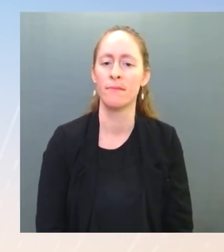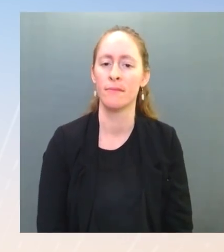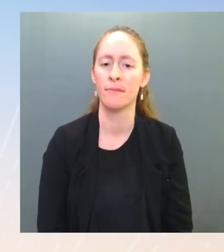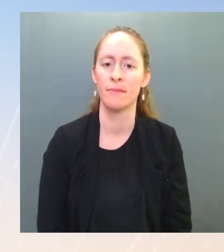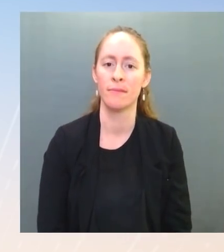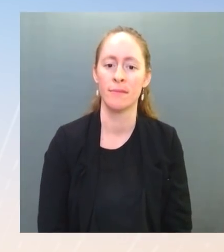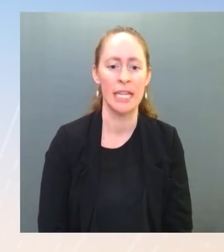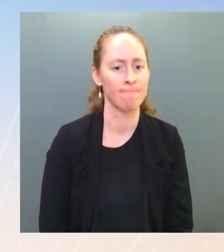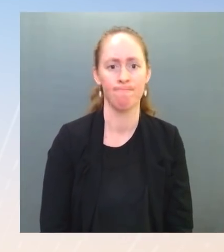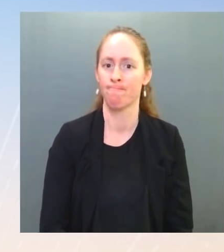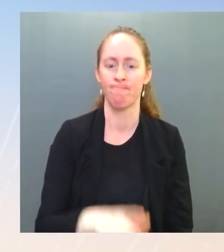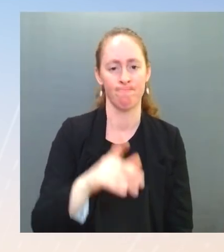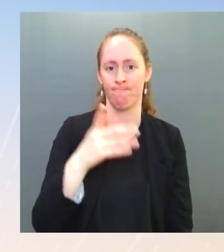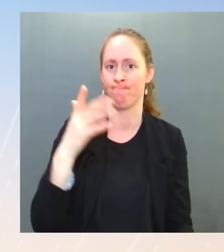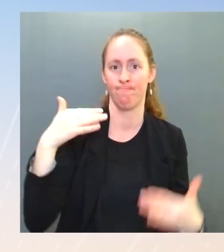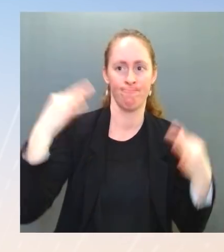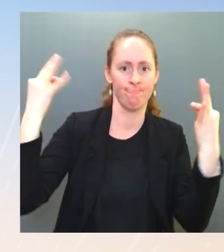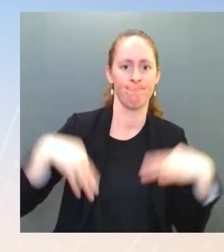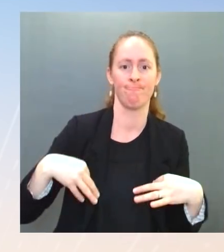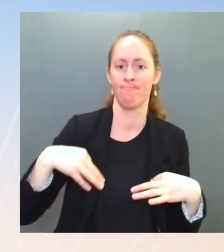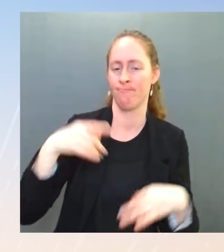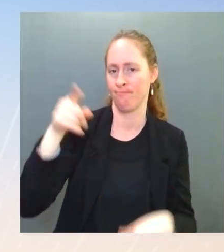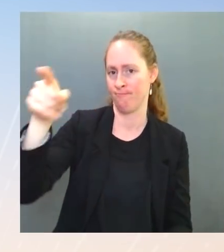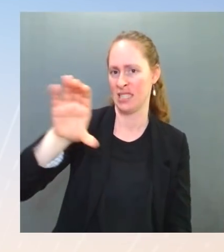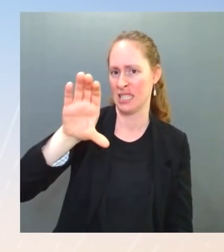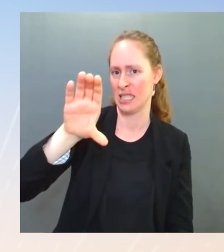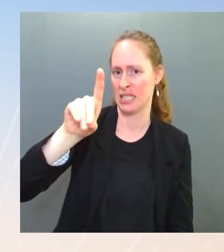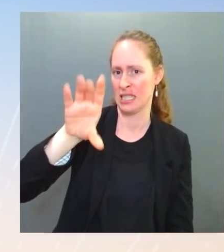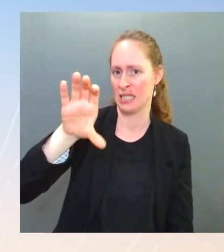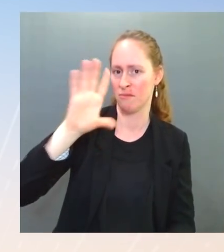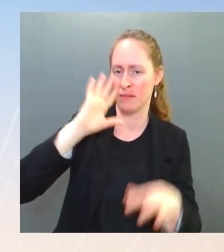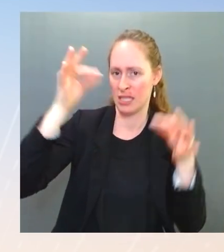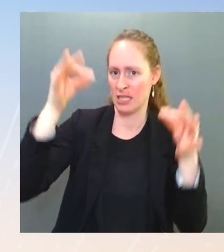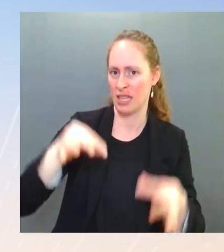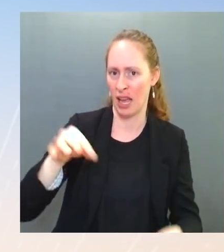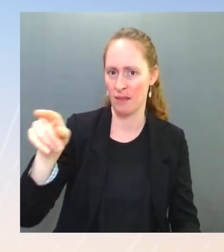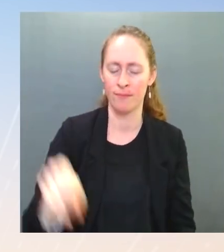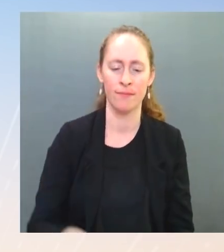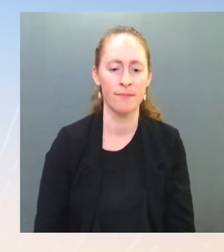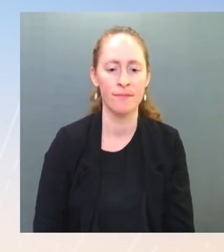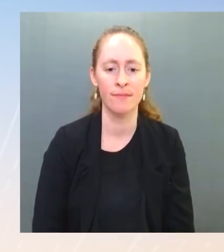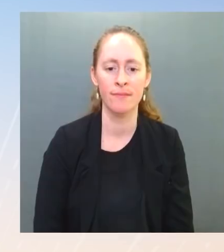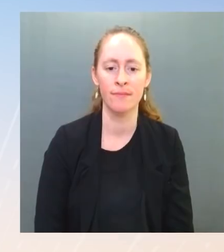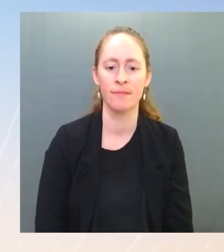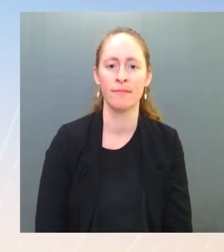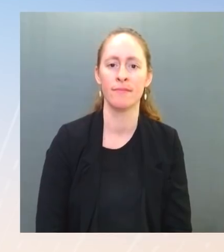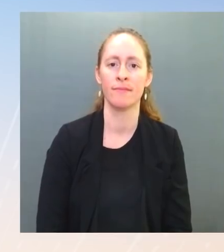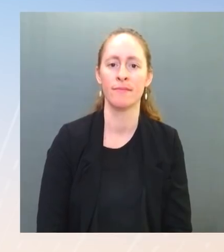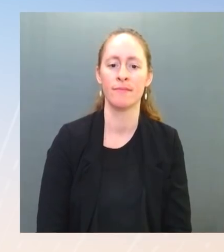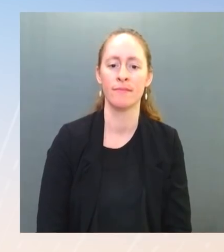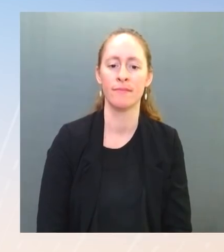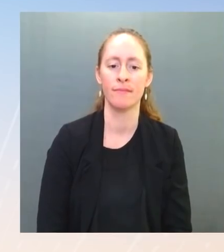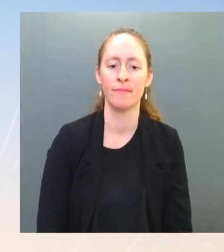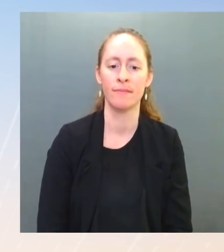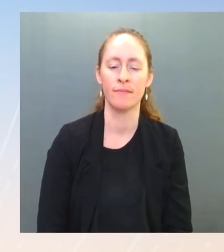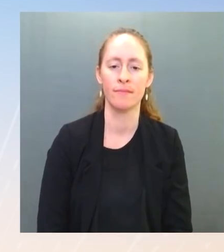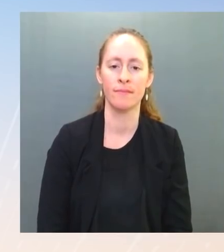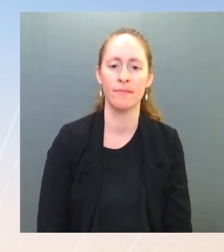Go ahead. The Press: I'd like to switch gears here. Do you have an update on Brittney Griner? Russia state media reporting that her detention's